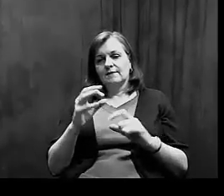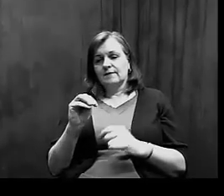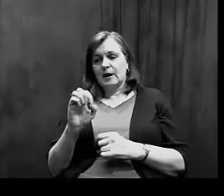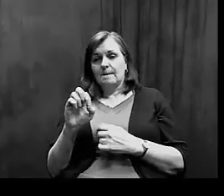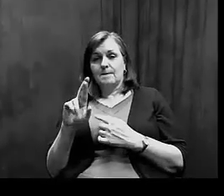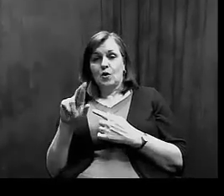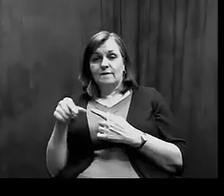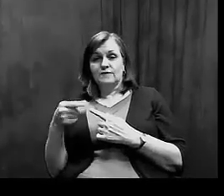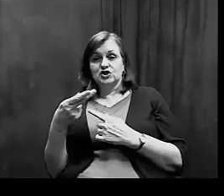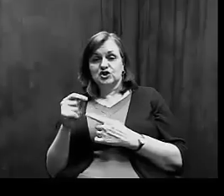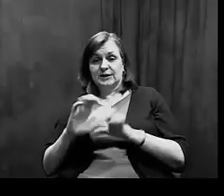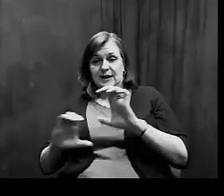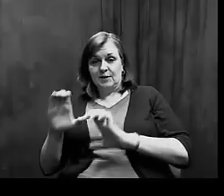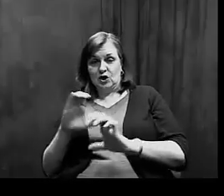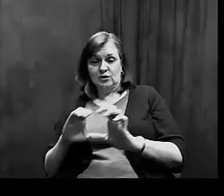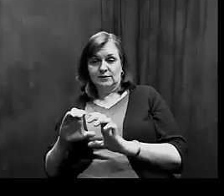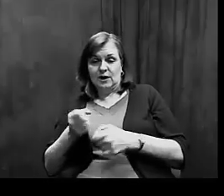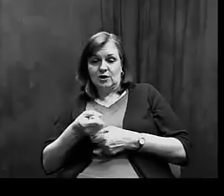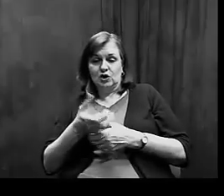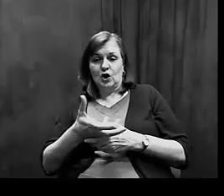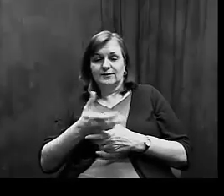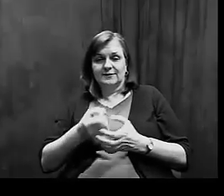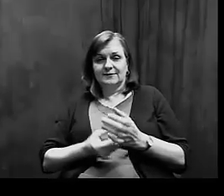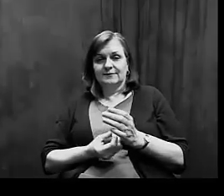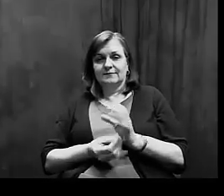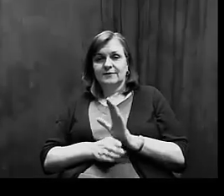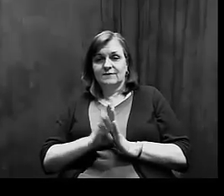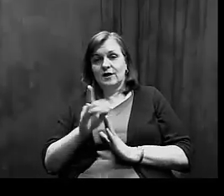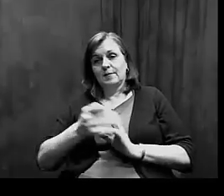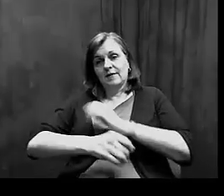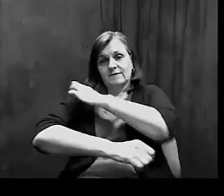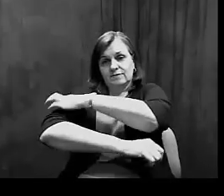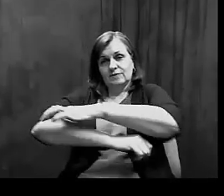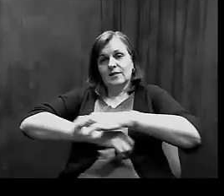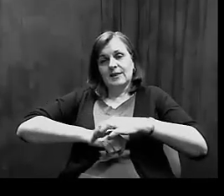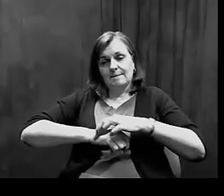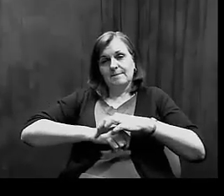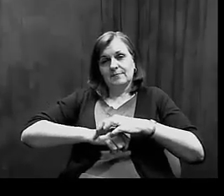are going to cause further development in particular the development of a limb